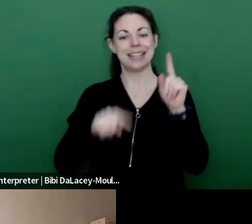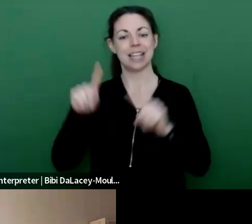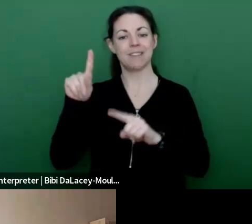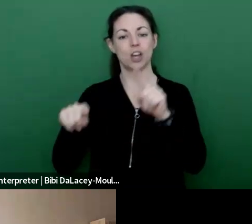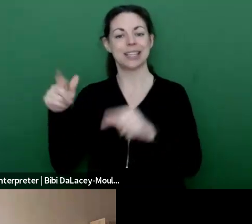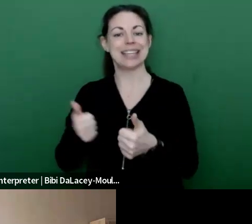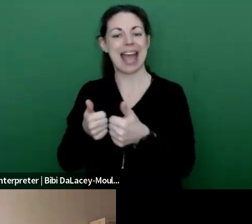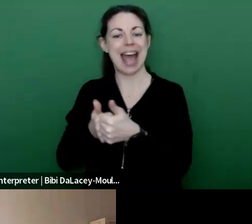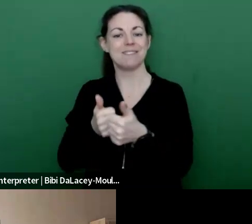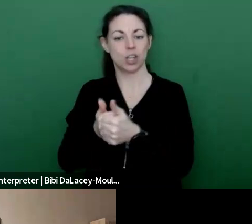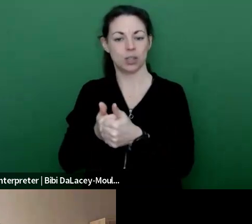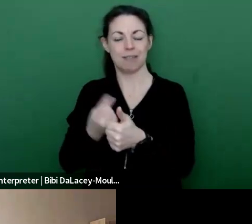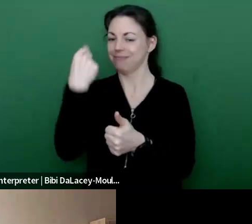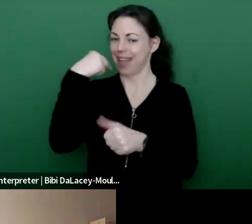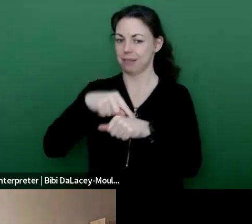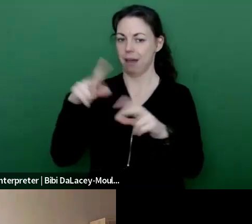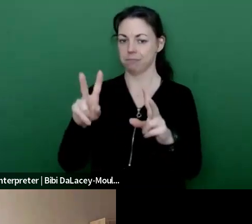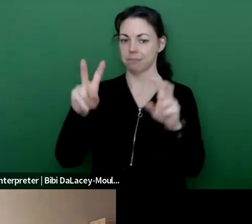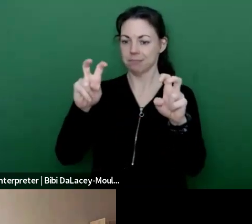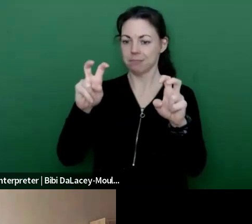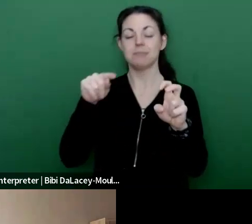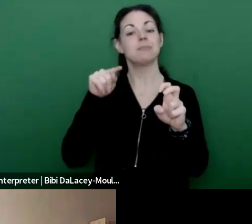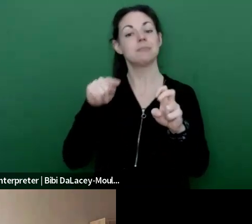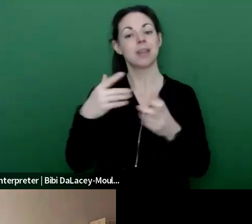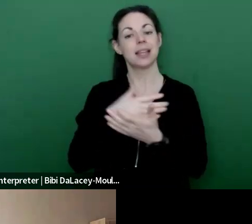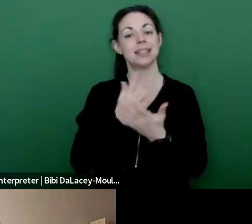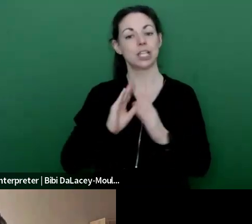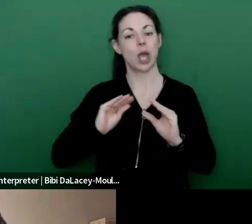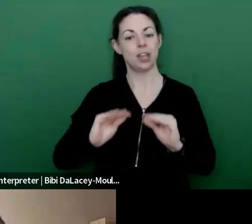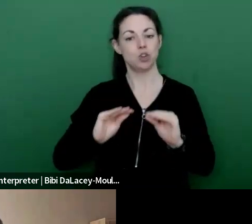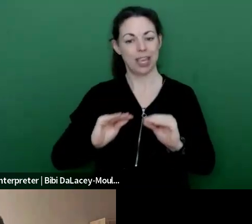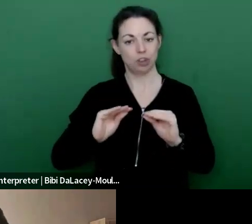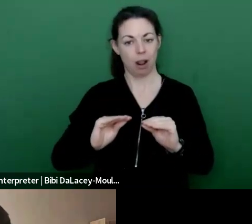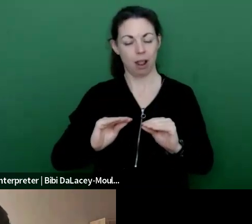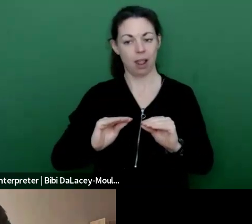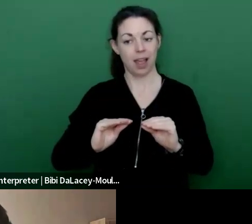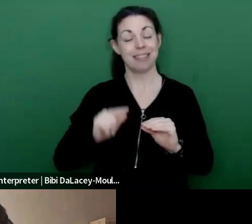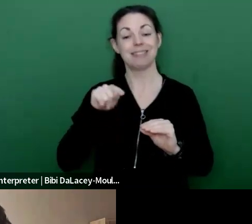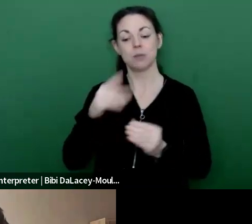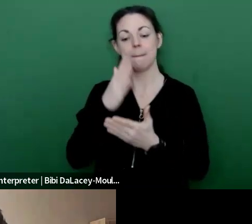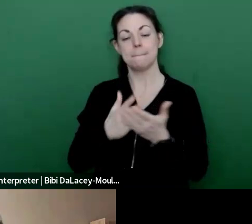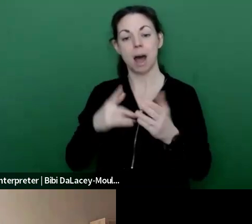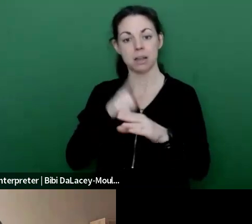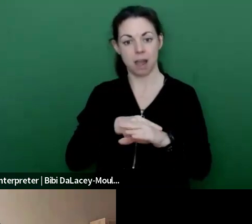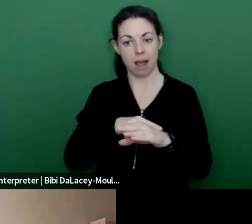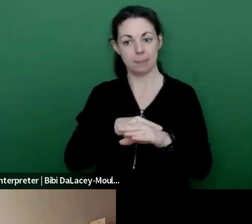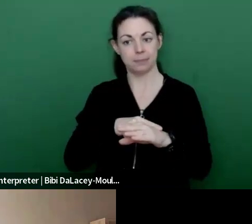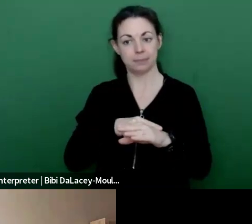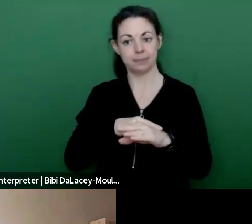as it was called at the time. So, this was in the education sector. It was a part-time role. It actually, in many ways, had no form and no fixed brief,